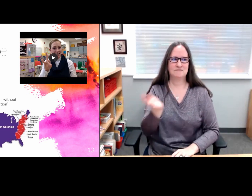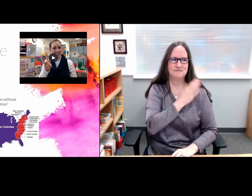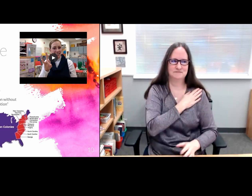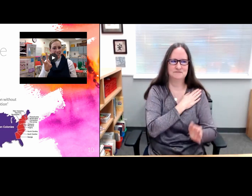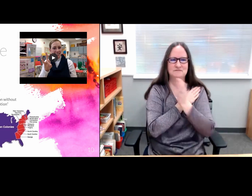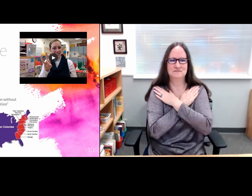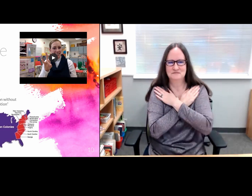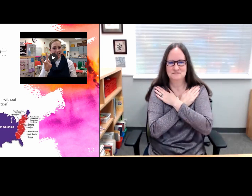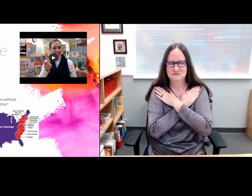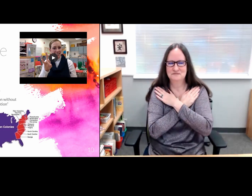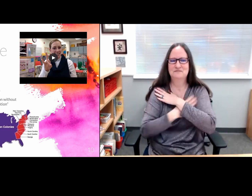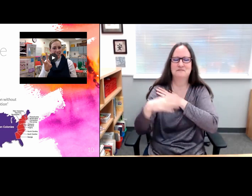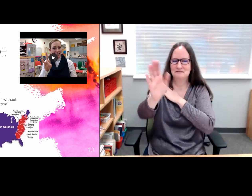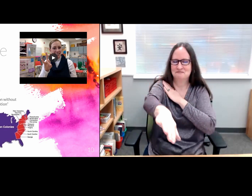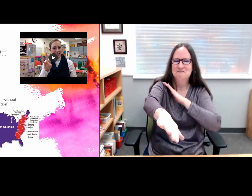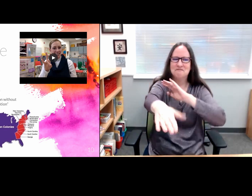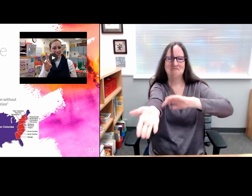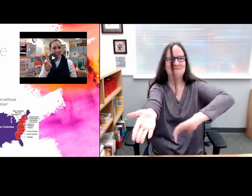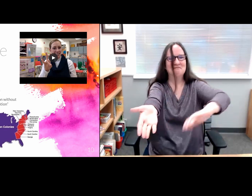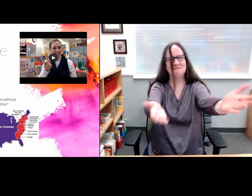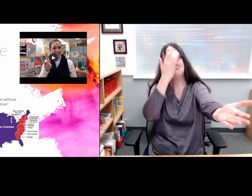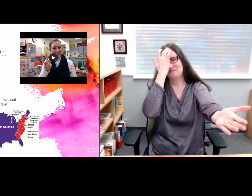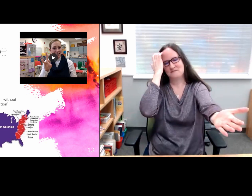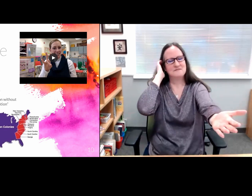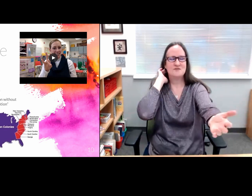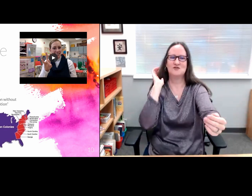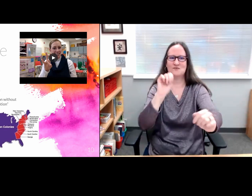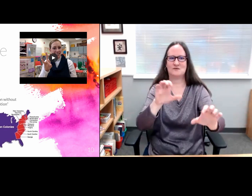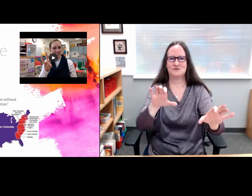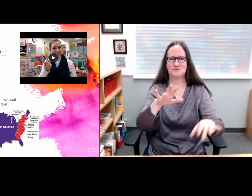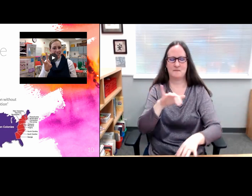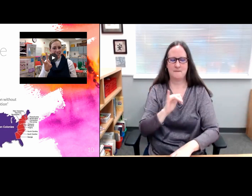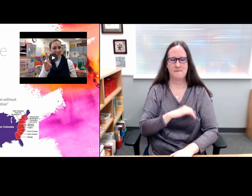even though this one, right, you recognize this dance.